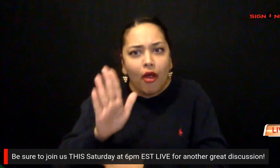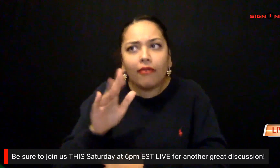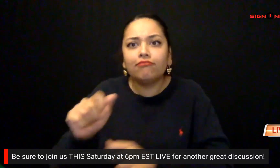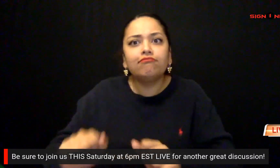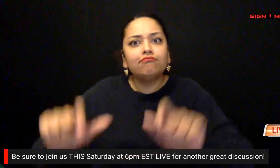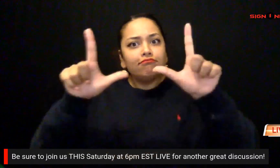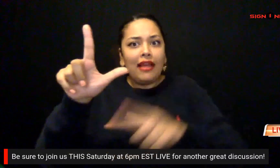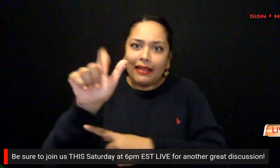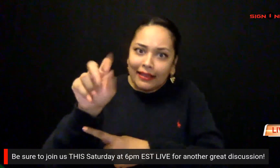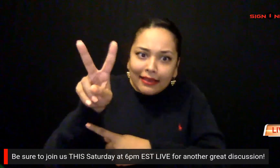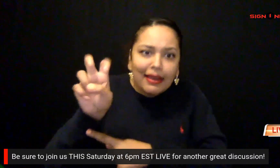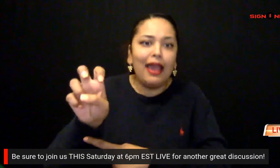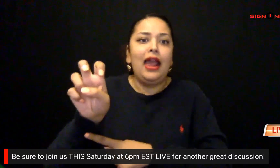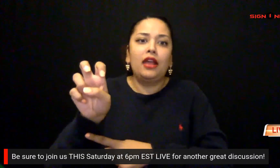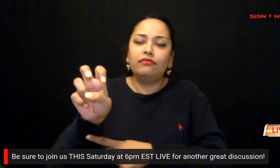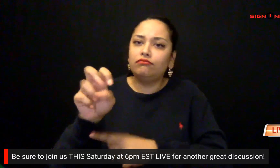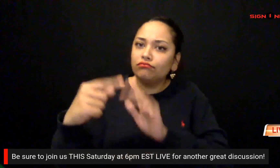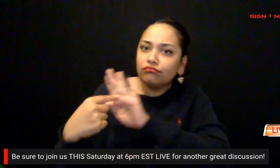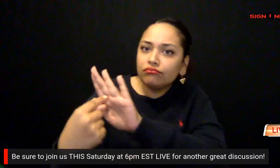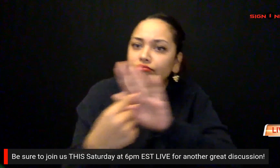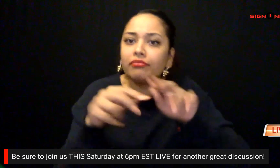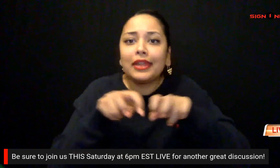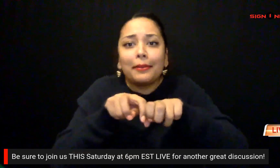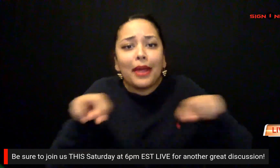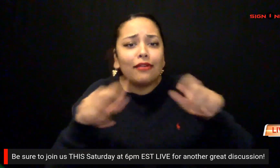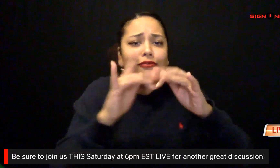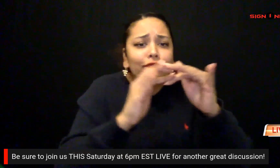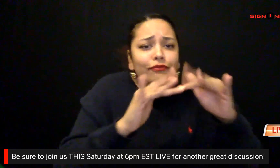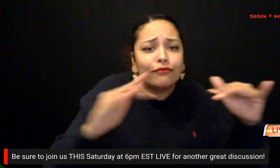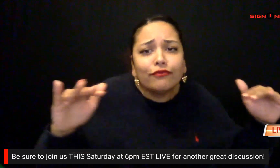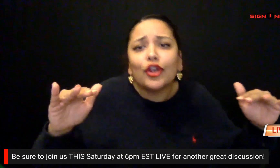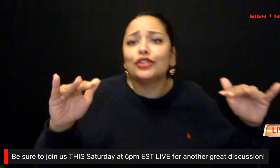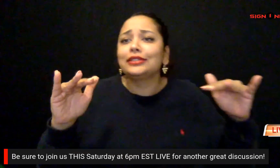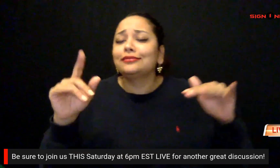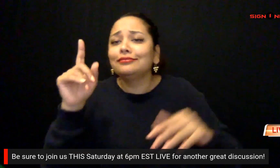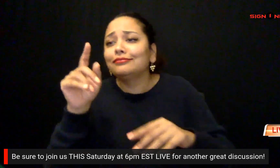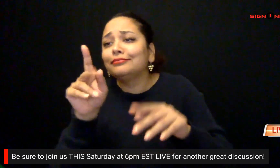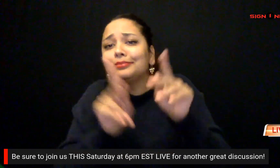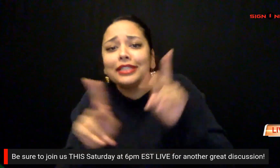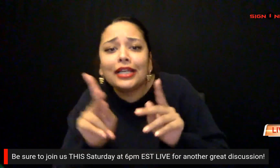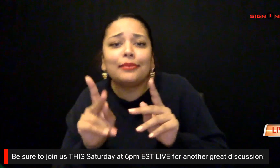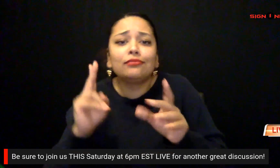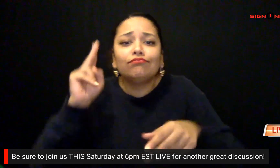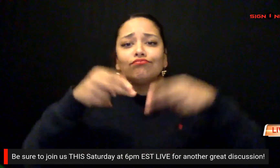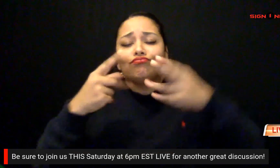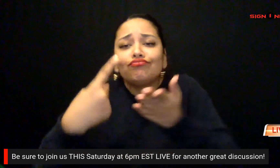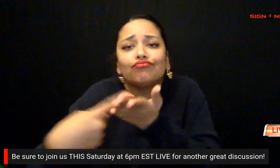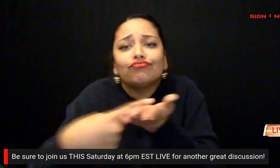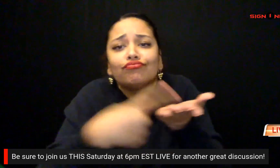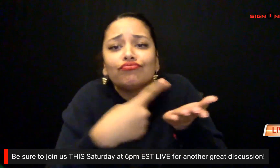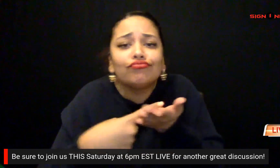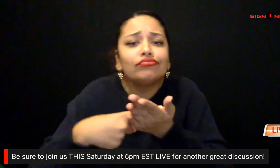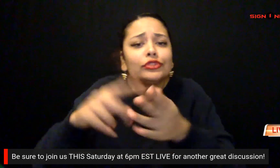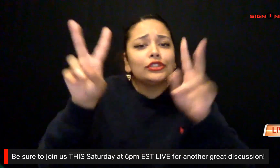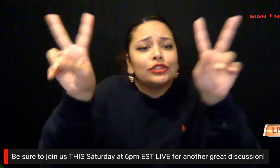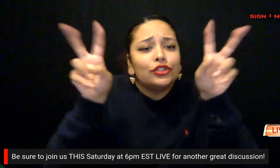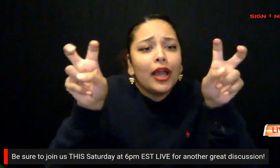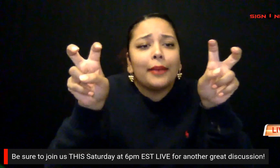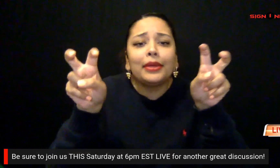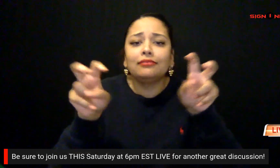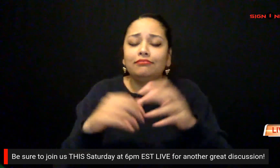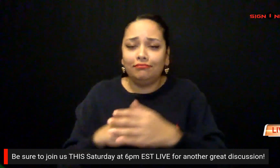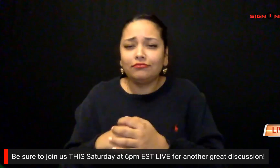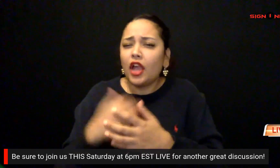time join us for a live panel of diverse guests to discuss the hot topics of the week